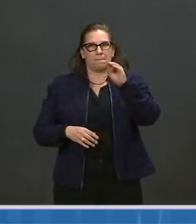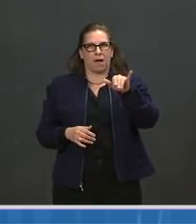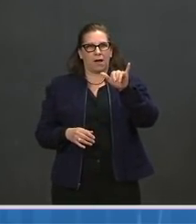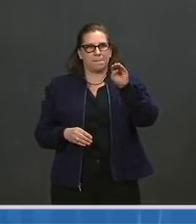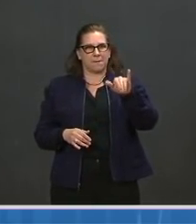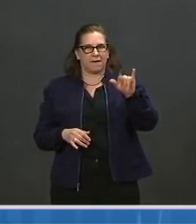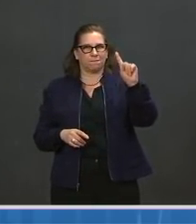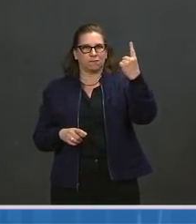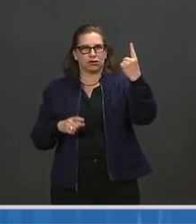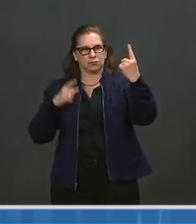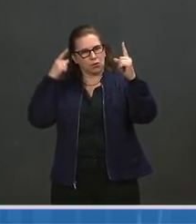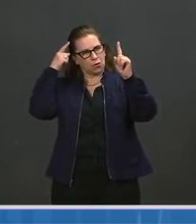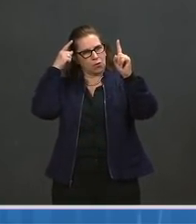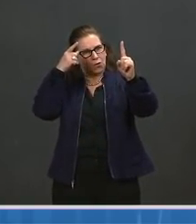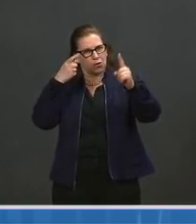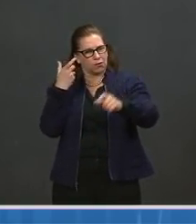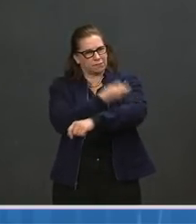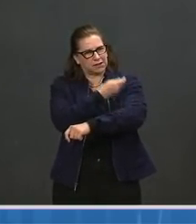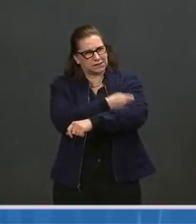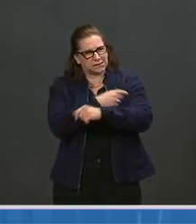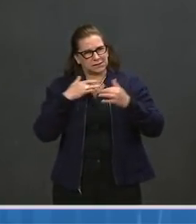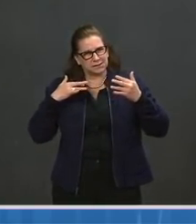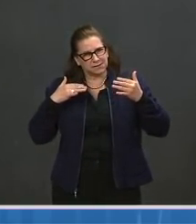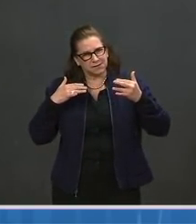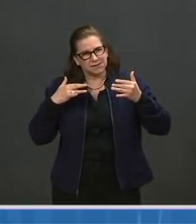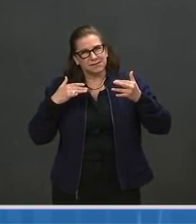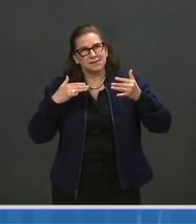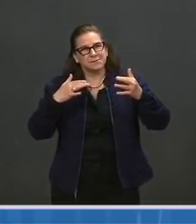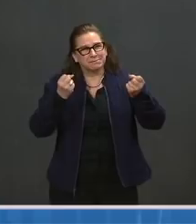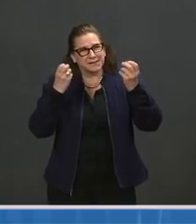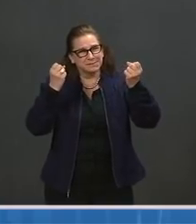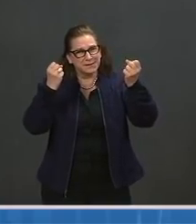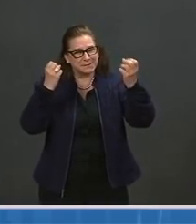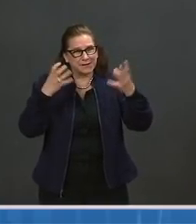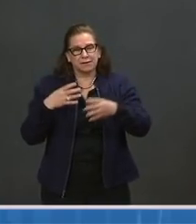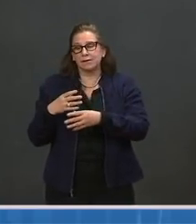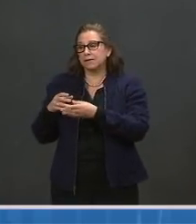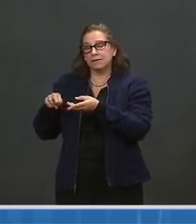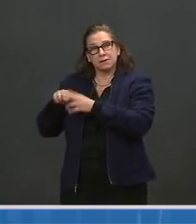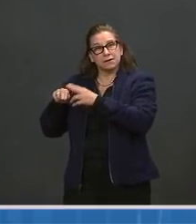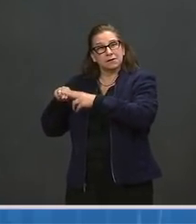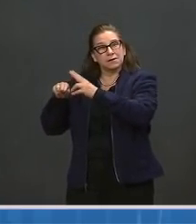but also adding thousands more vaccinators and thousands of additional locations to get vaccinated.